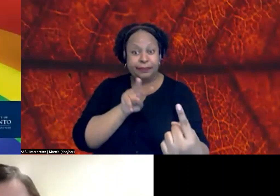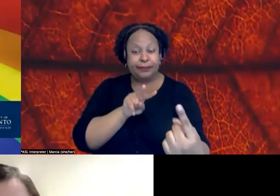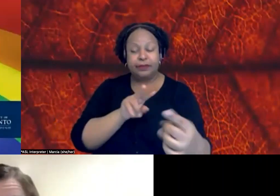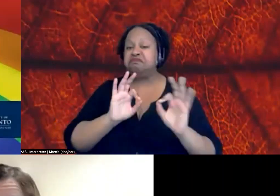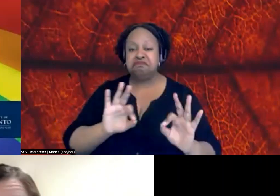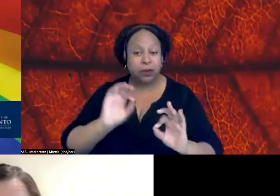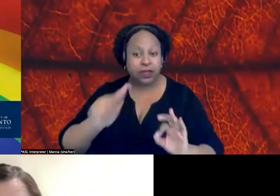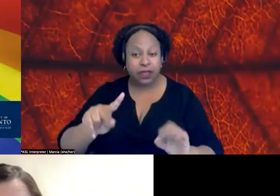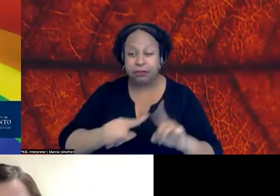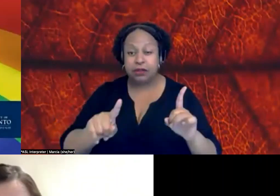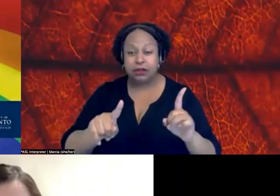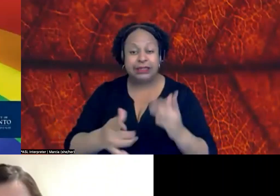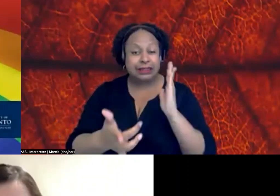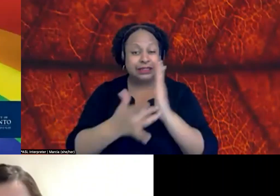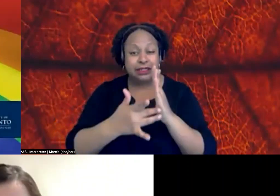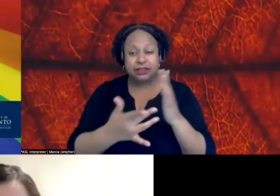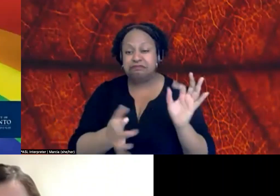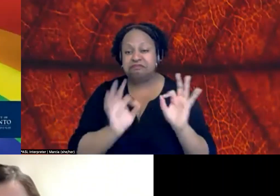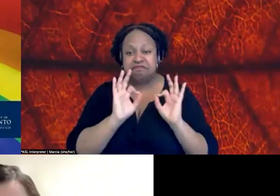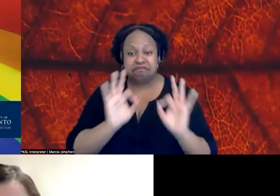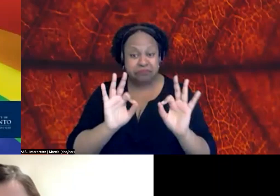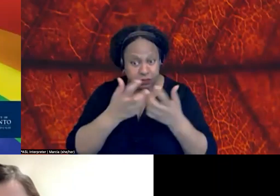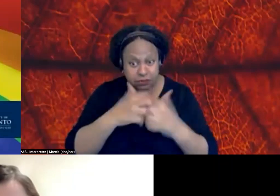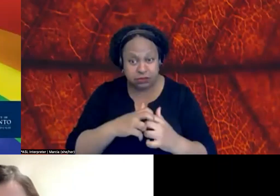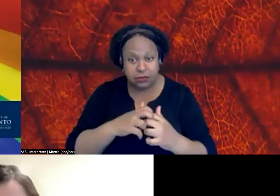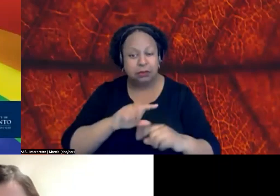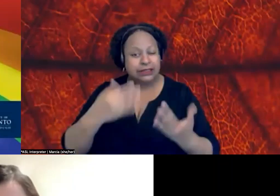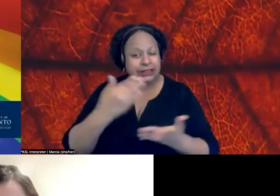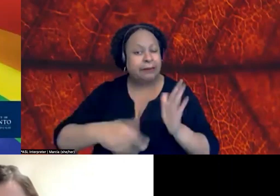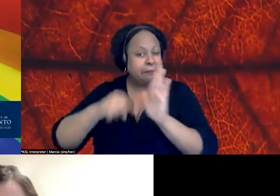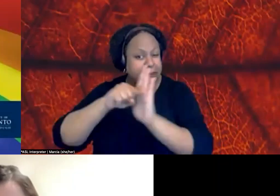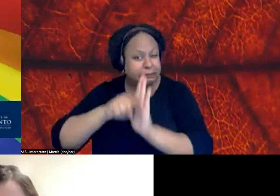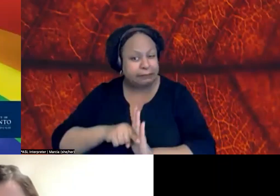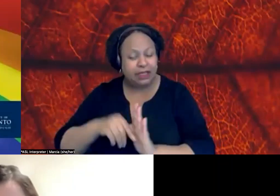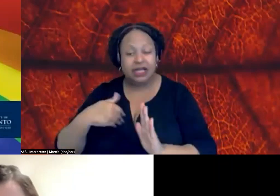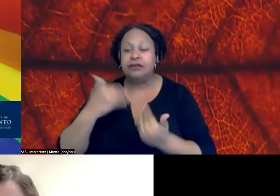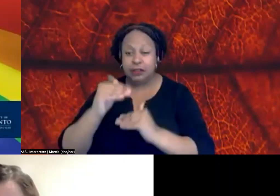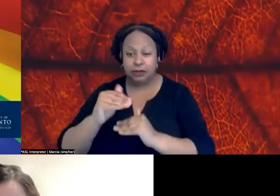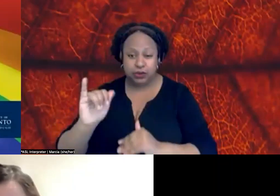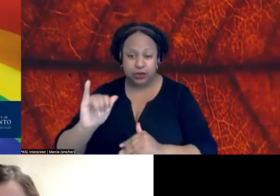But there are some shortcomings, and I do want to mention the limits of it, because I think that's very important.